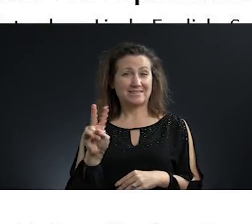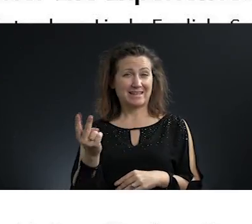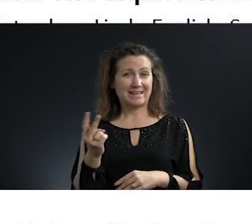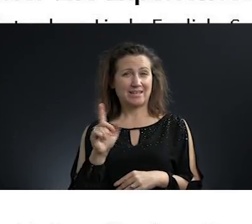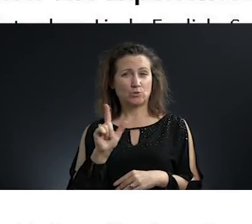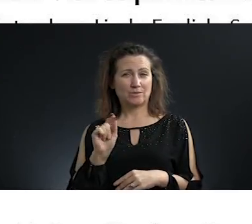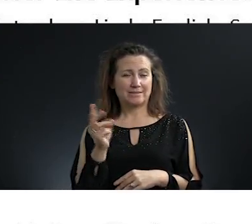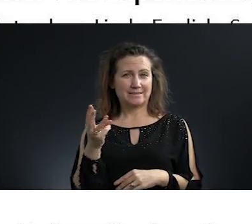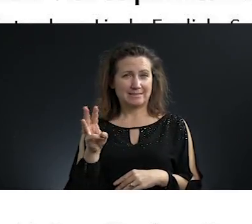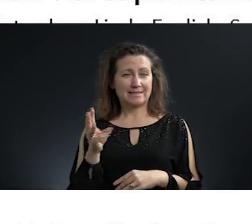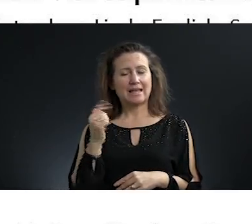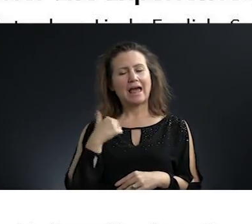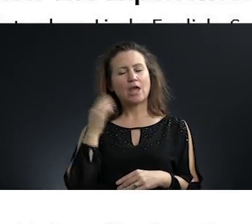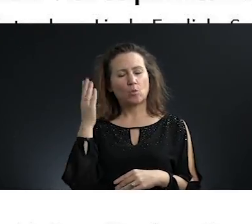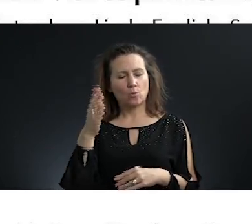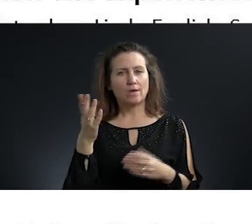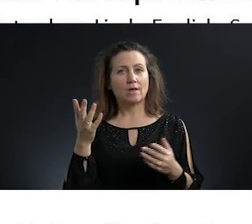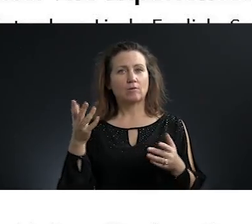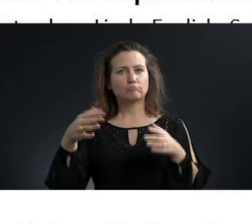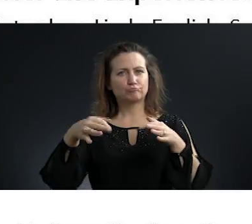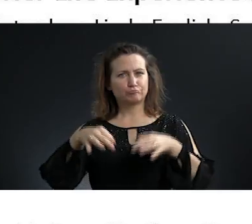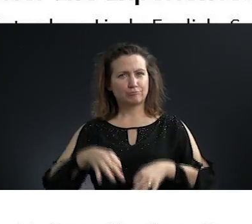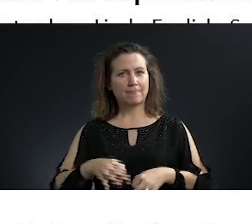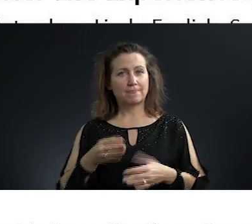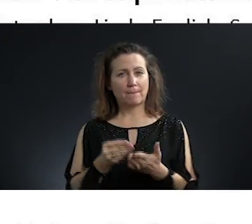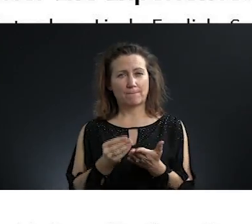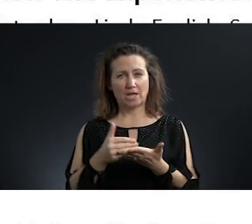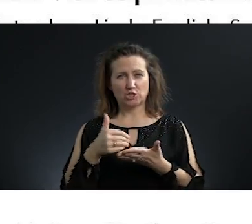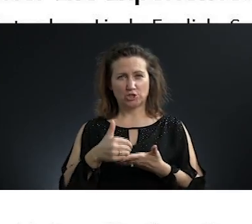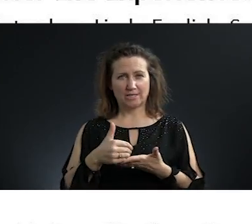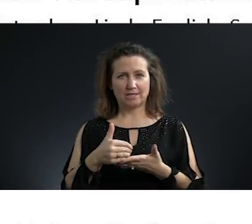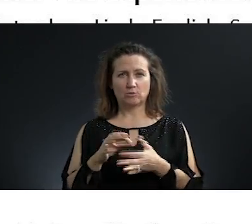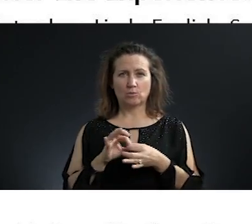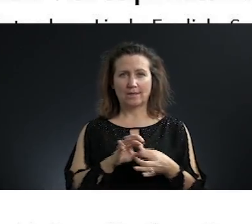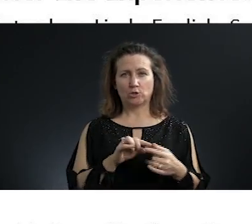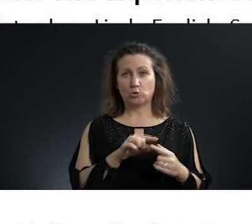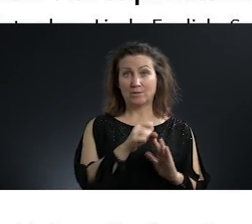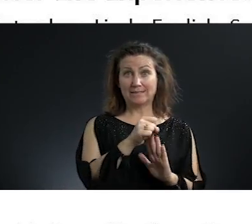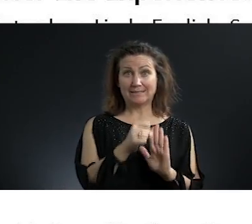Will present the budget as it applies to the state fiscal year.